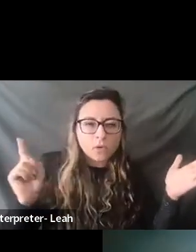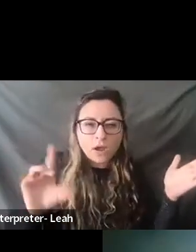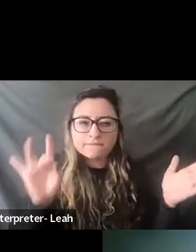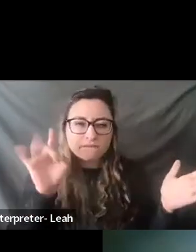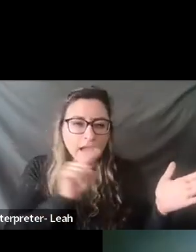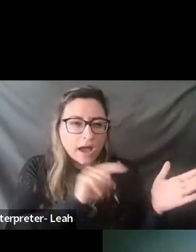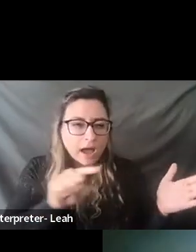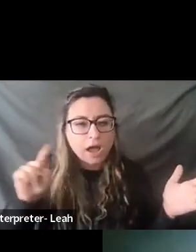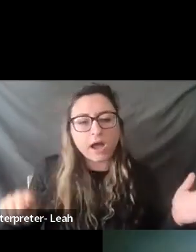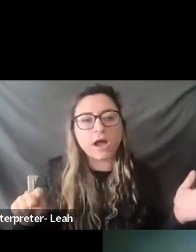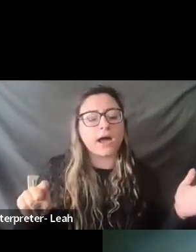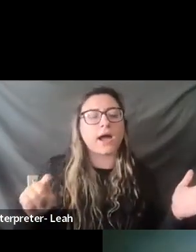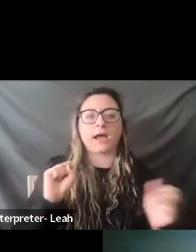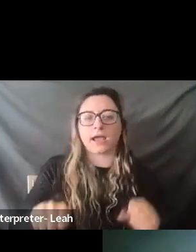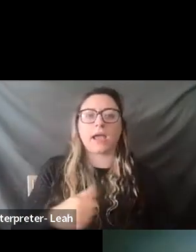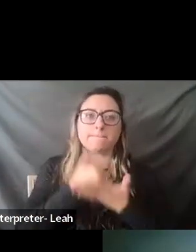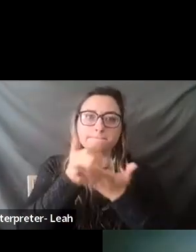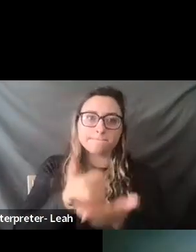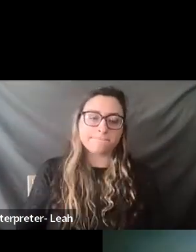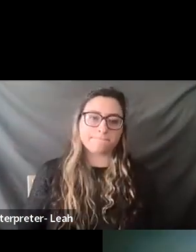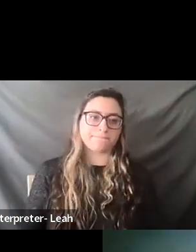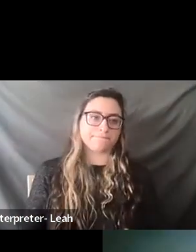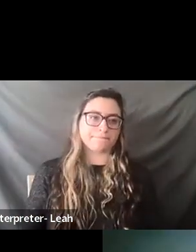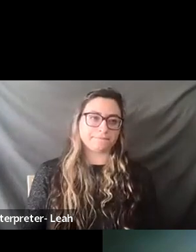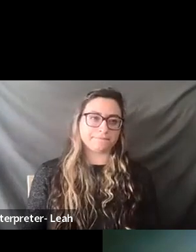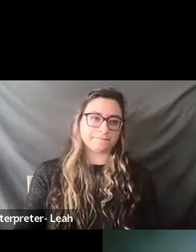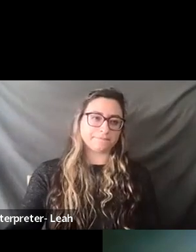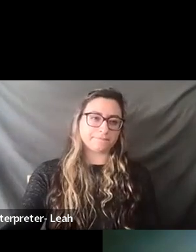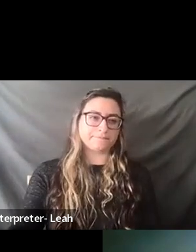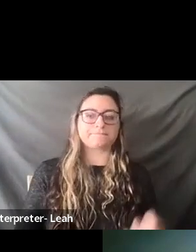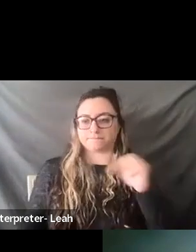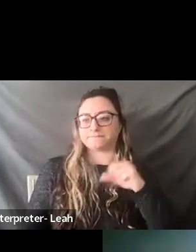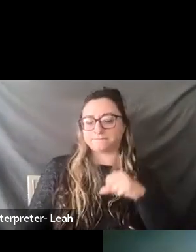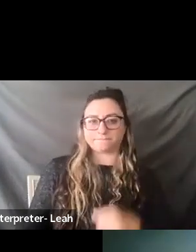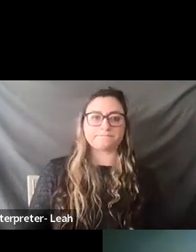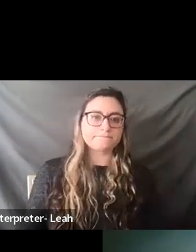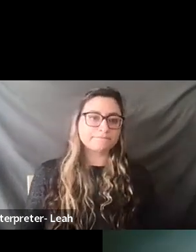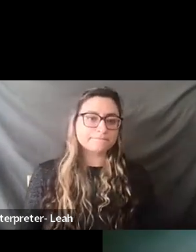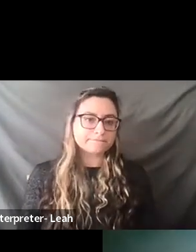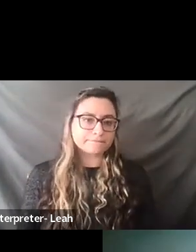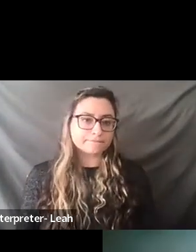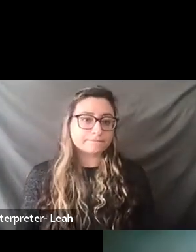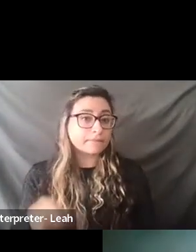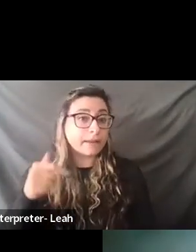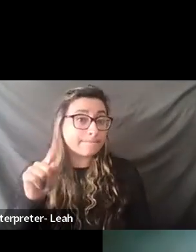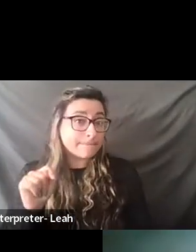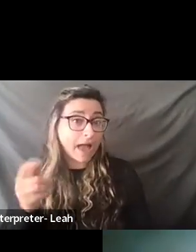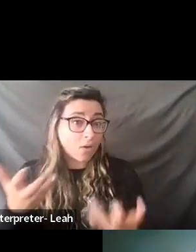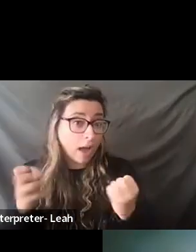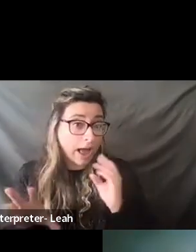And a lot of examples of unusual and untitled leaders and decision-makers in the community. So just thinking through that and where do we find those people.